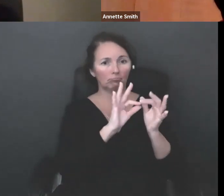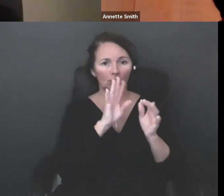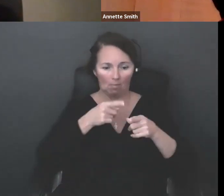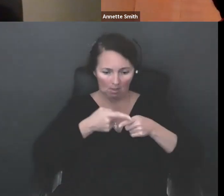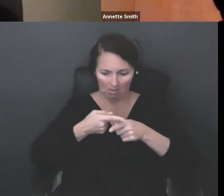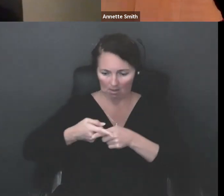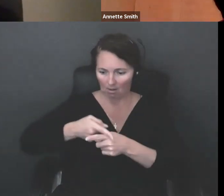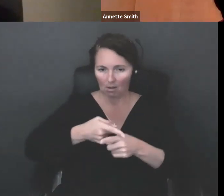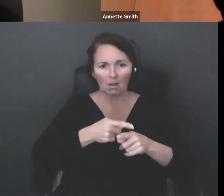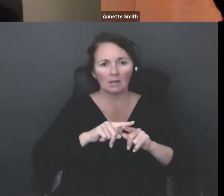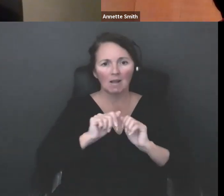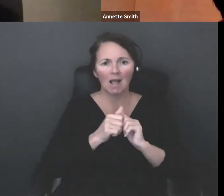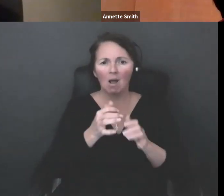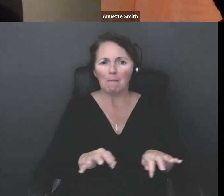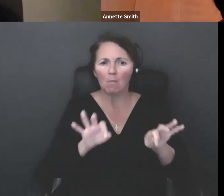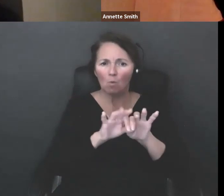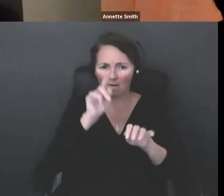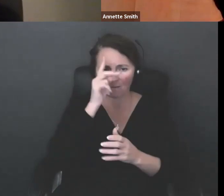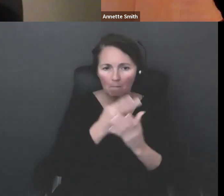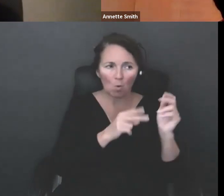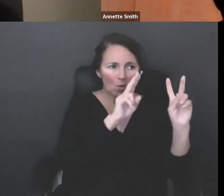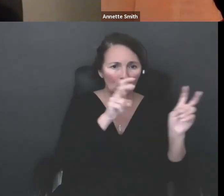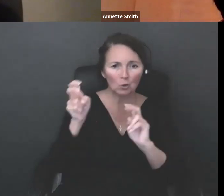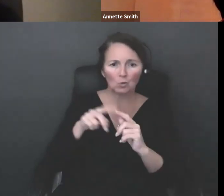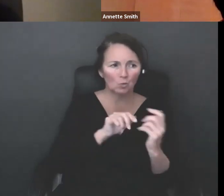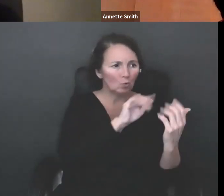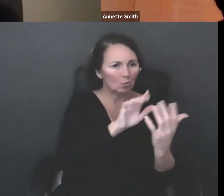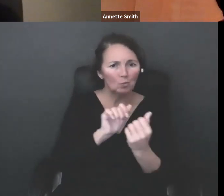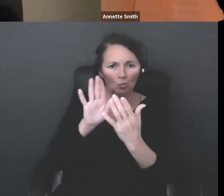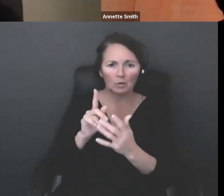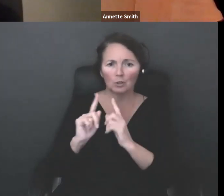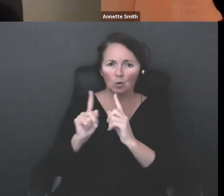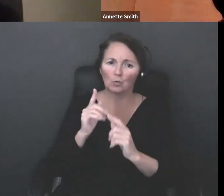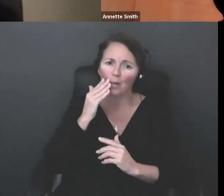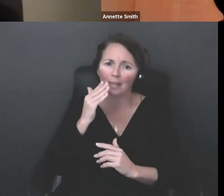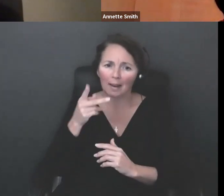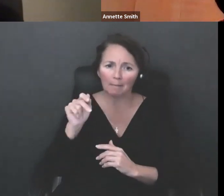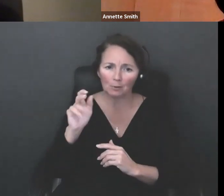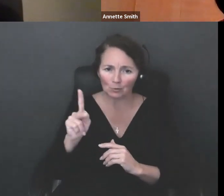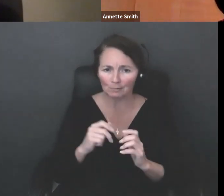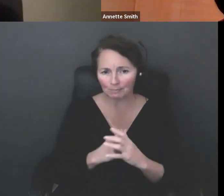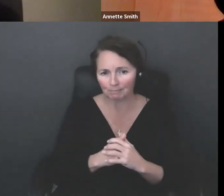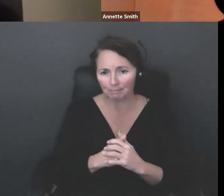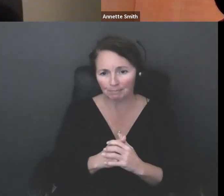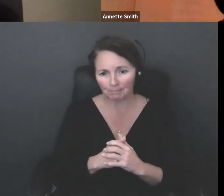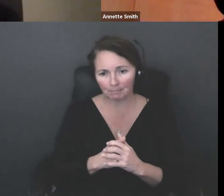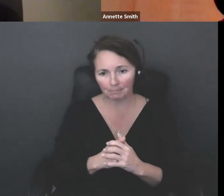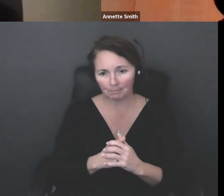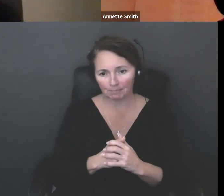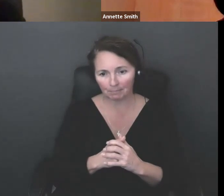chat. She is a neuro divergent diet TIGS. She talks about -- diet TIGS. She talks about how important it is